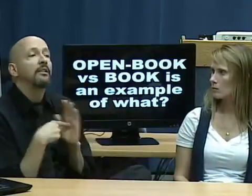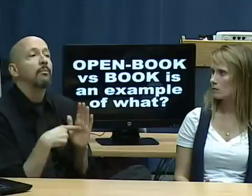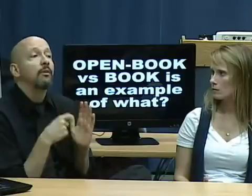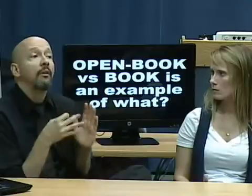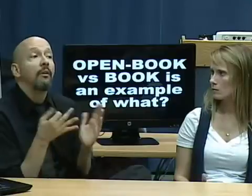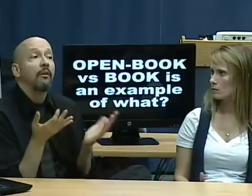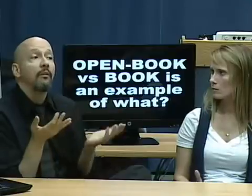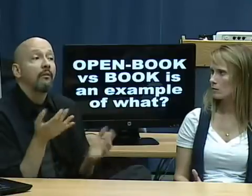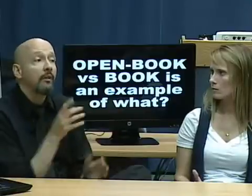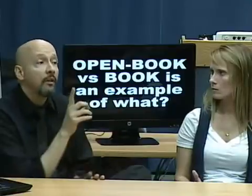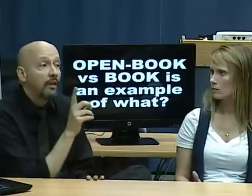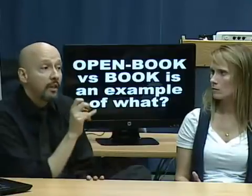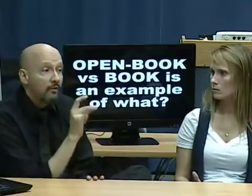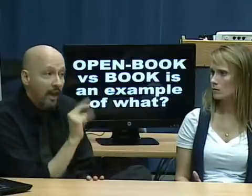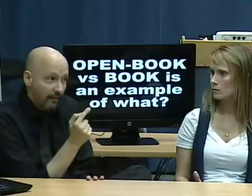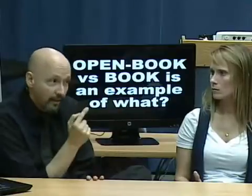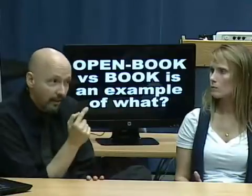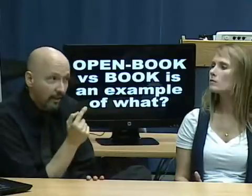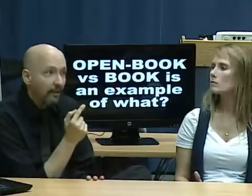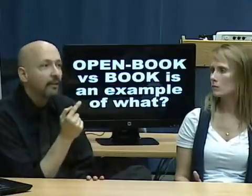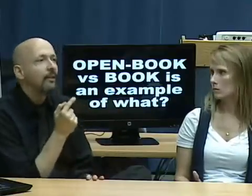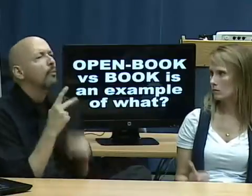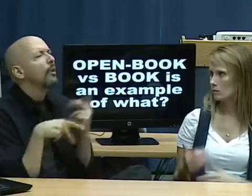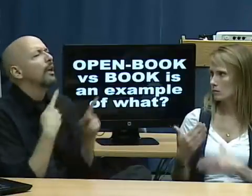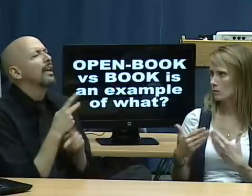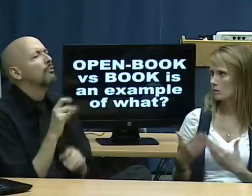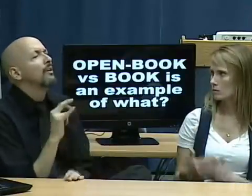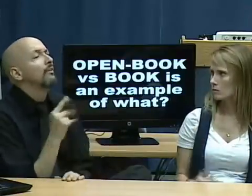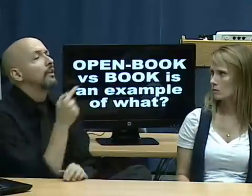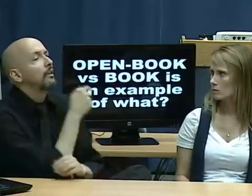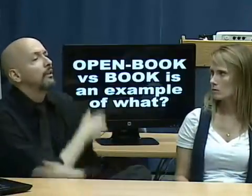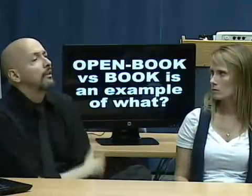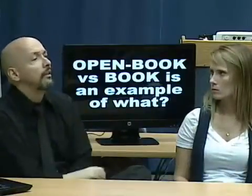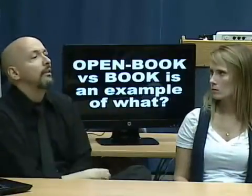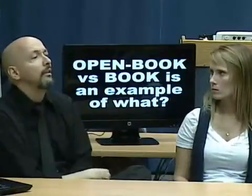Or an example of... what? DERIVING? What kind of DERIVING?